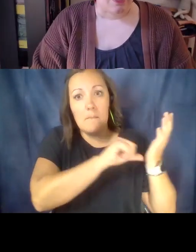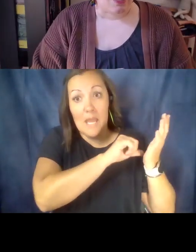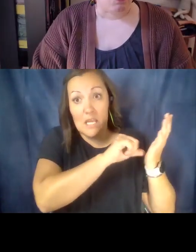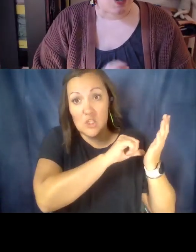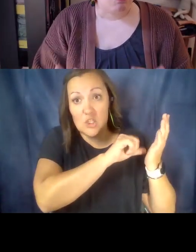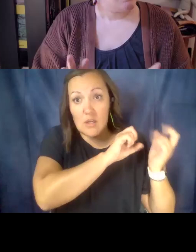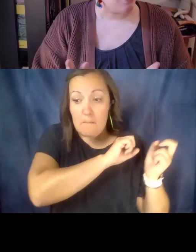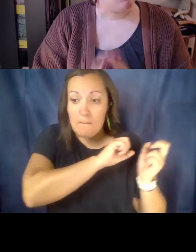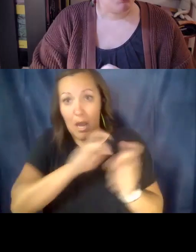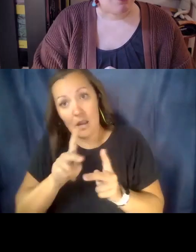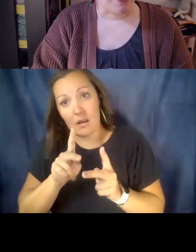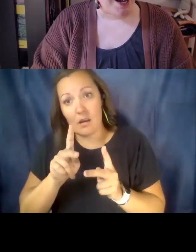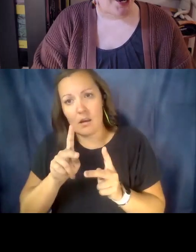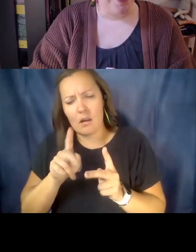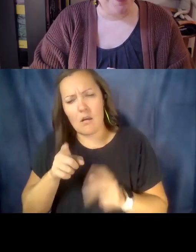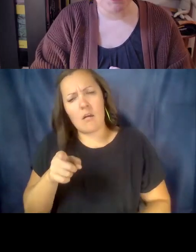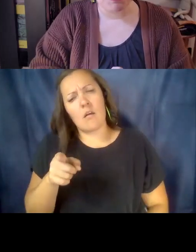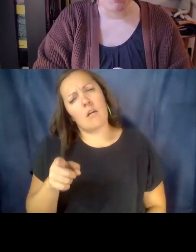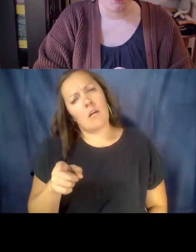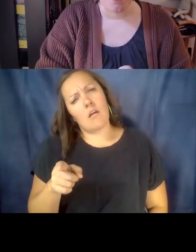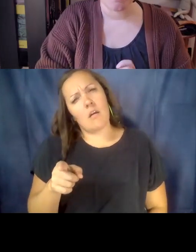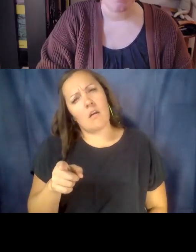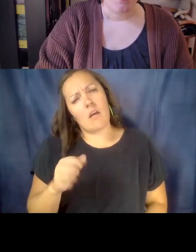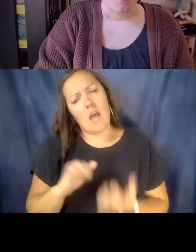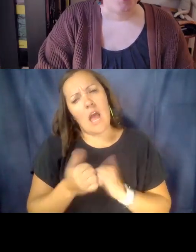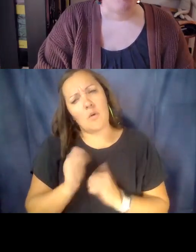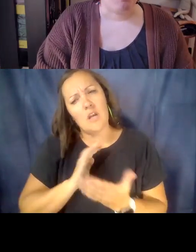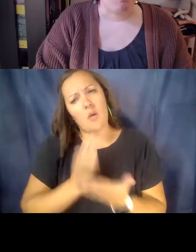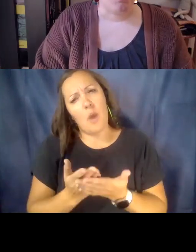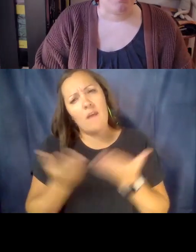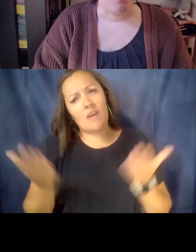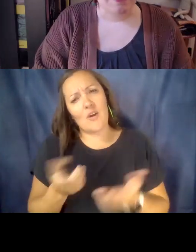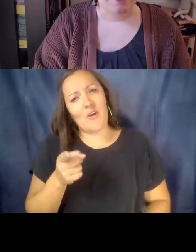I would probably not remember how I got here to be perfectly went back perfectly honest. A piece